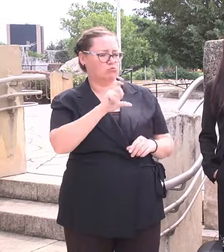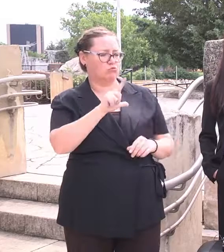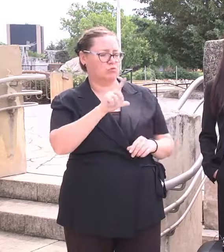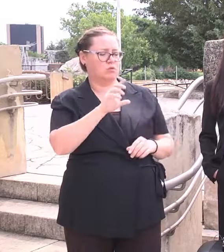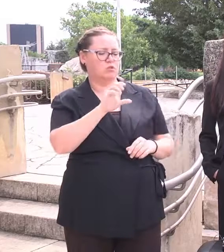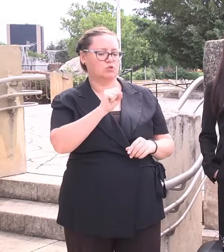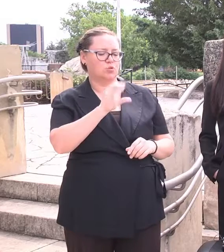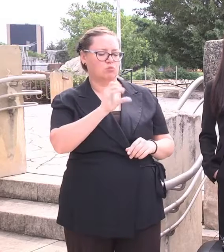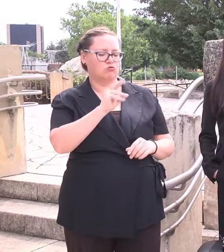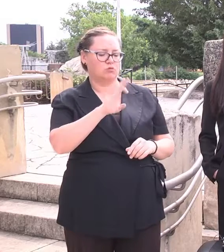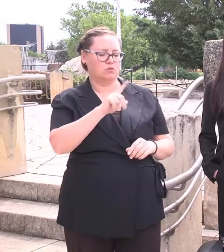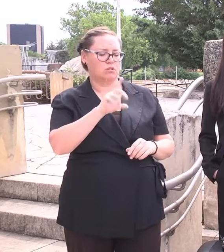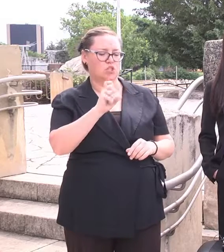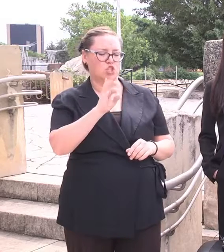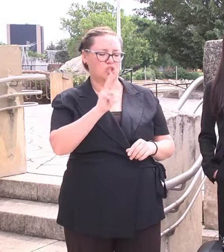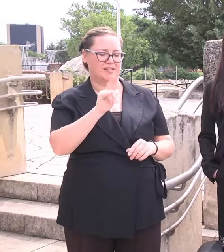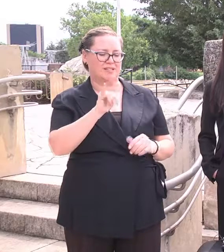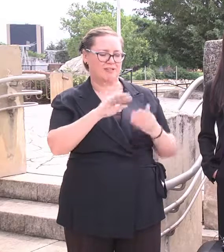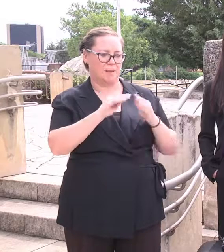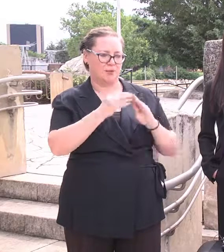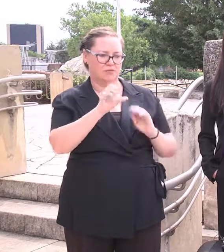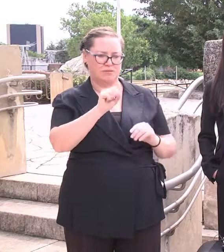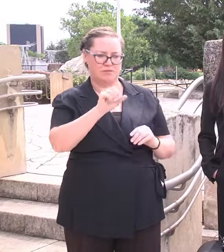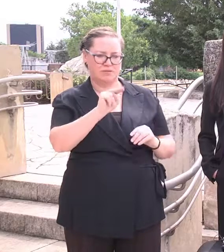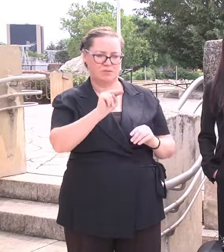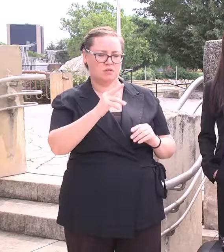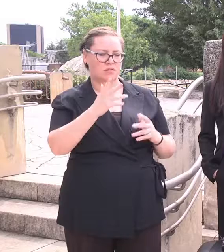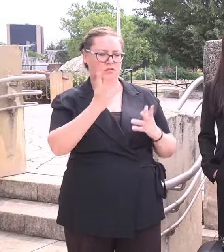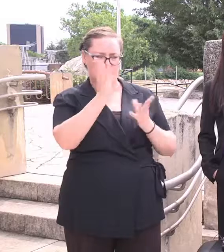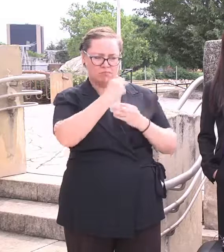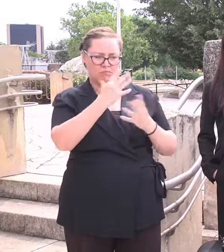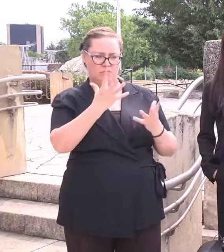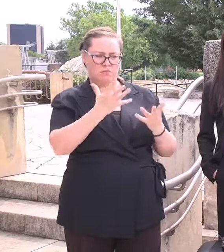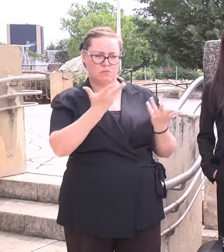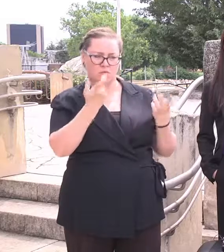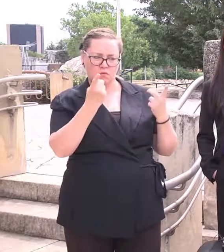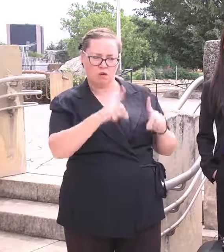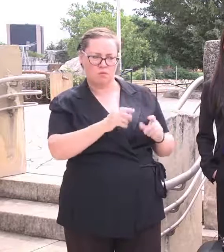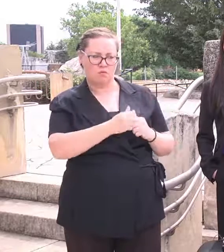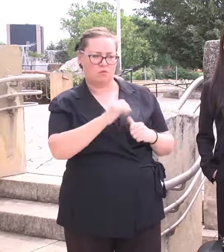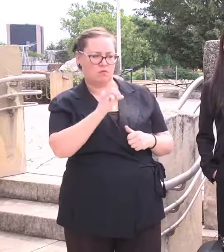there and you know their concerns around that and what's being done so is there anything that